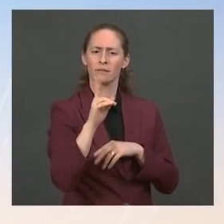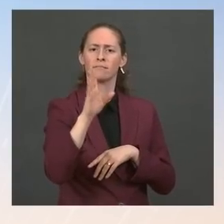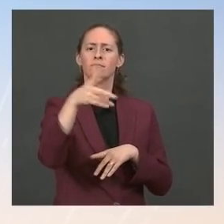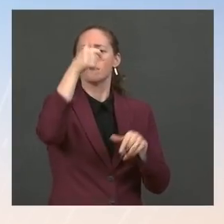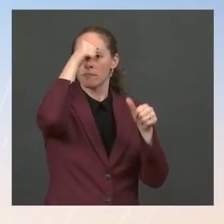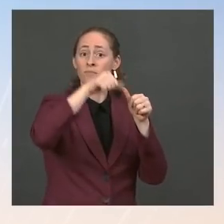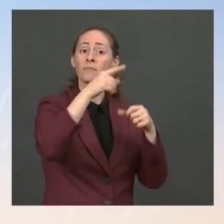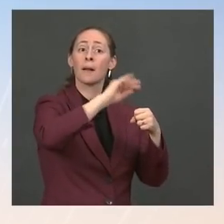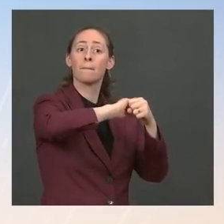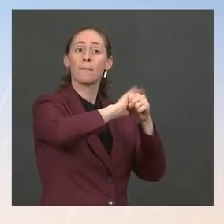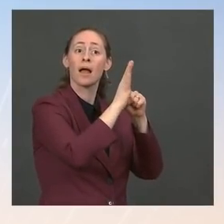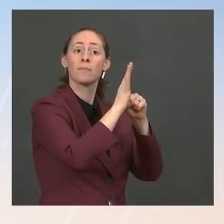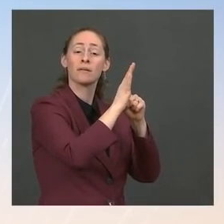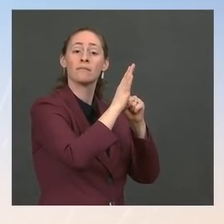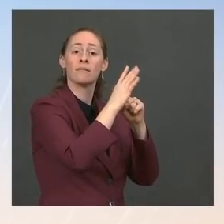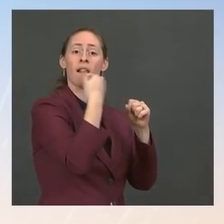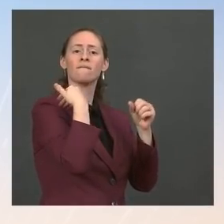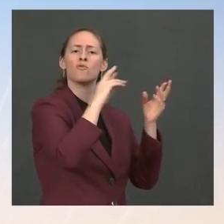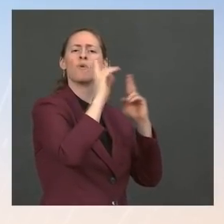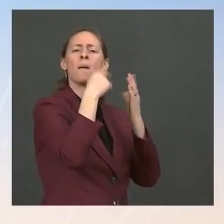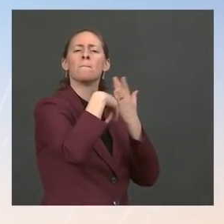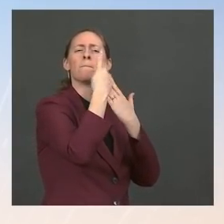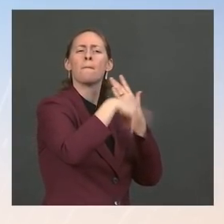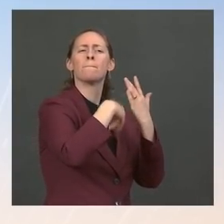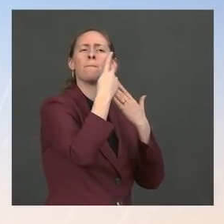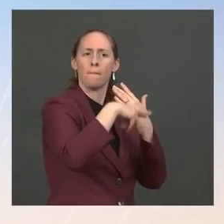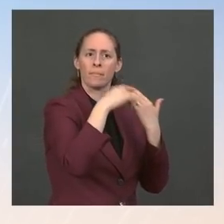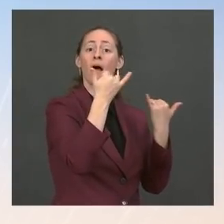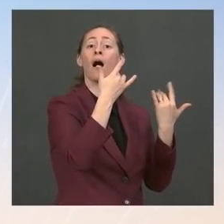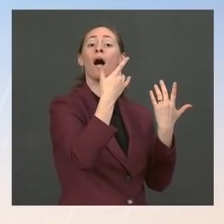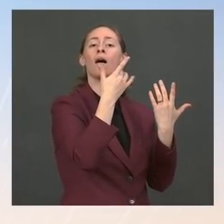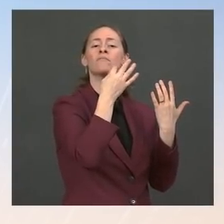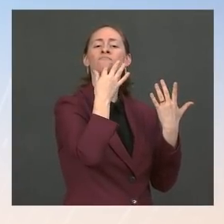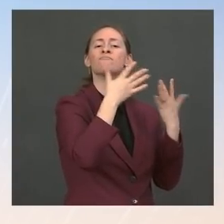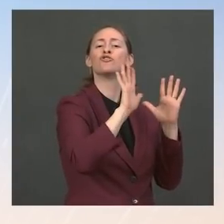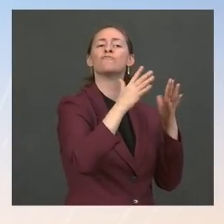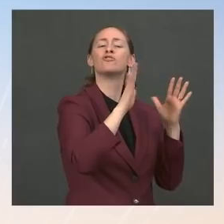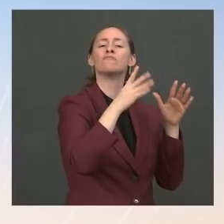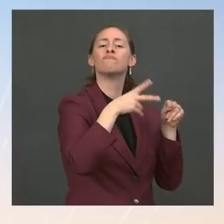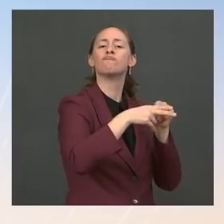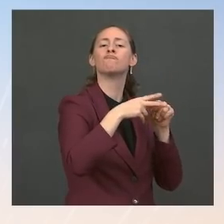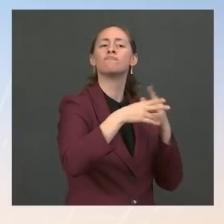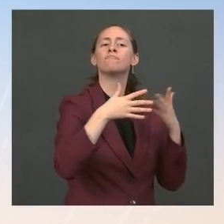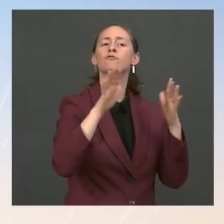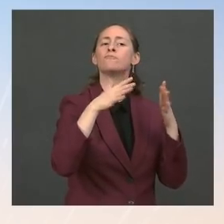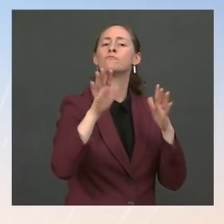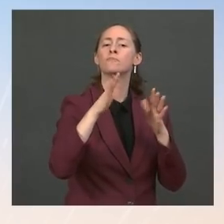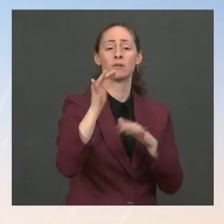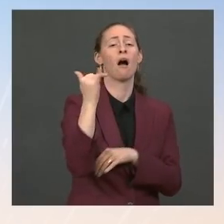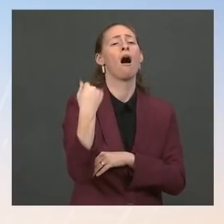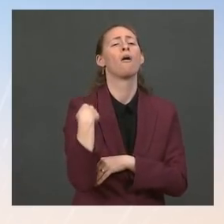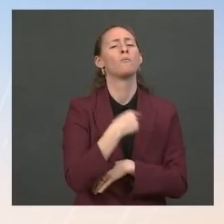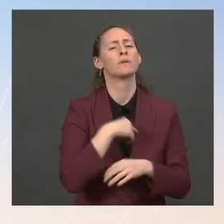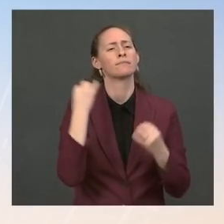So if you look at the spending -- I don't really have a graph right now; I'm kind of making a fake one -- but if you look at the spending from pandemic relief,